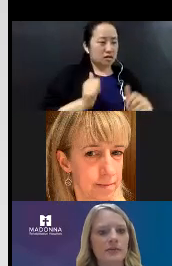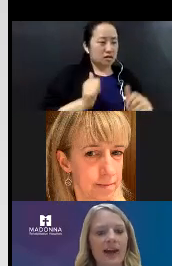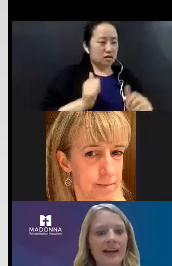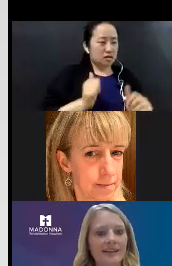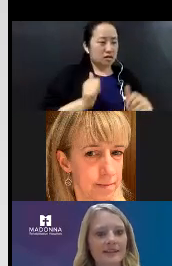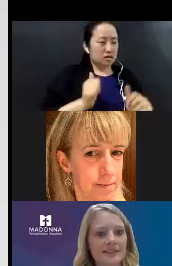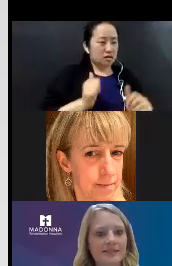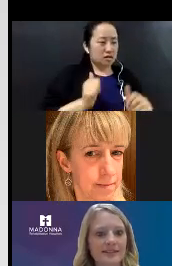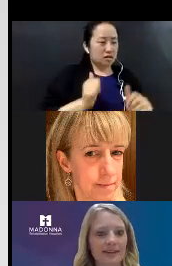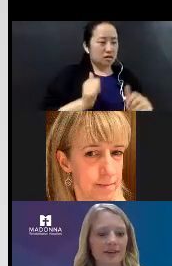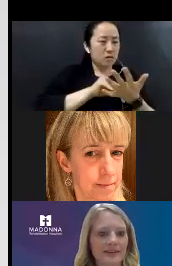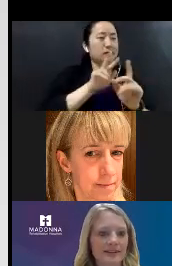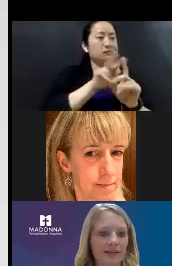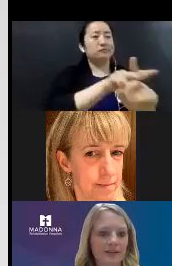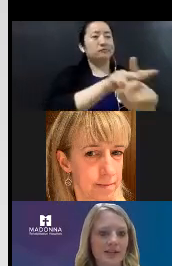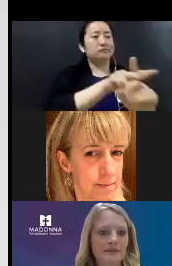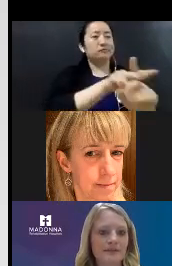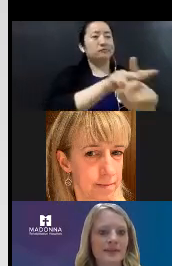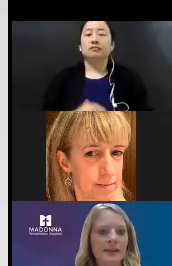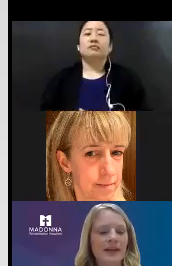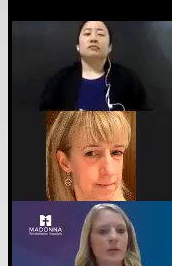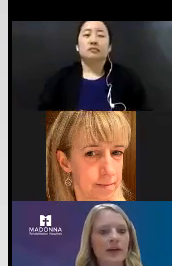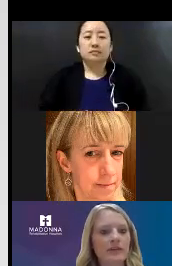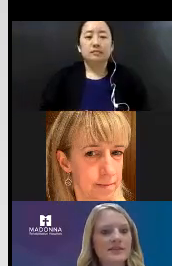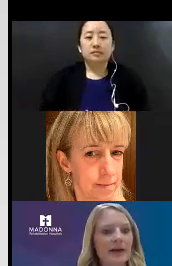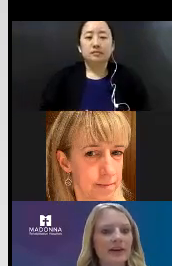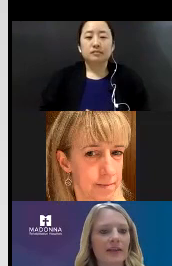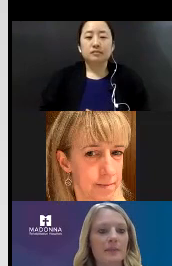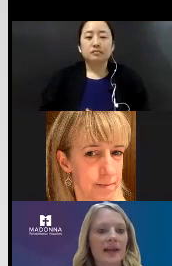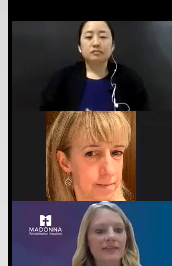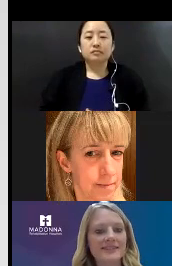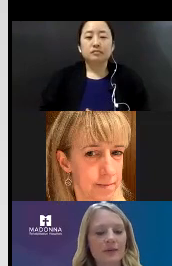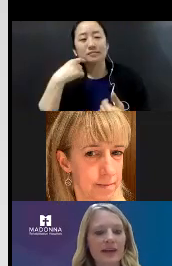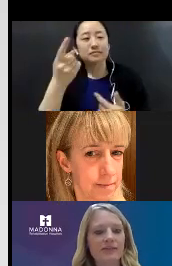PROVIDE SERVICES VIA TELEHEALTH TECHNOLOGY. WE WILL GIVE YOU THE BENEFITS OF THIS